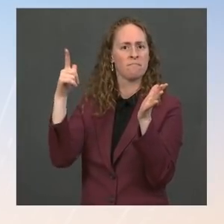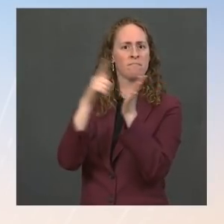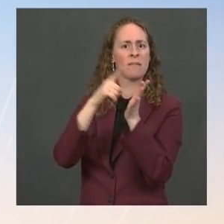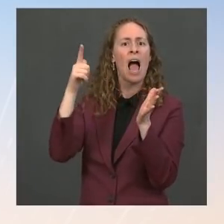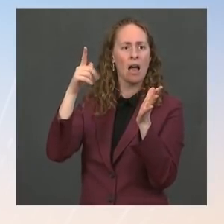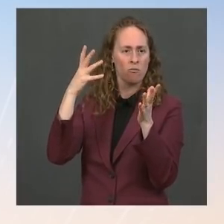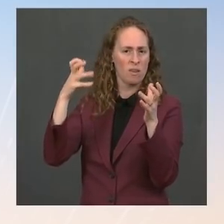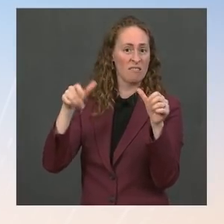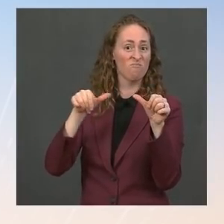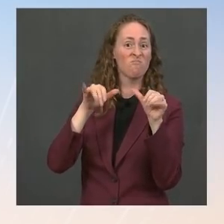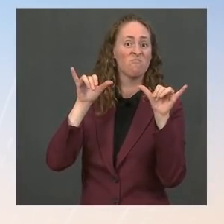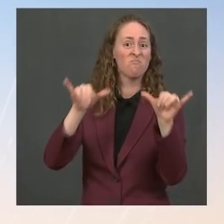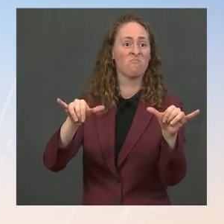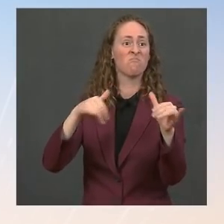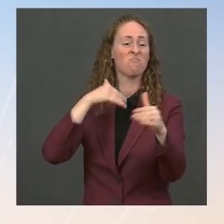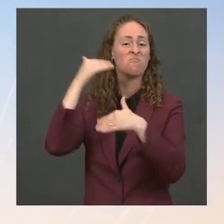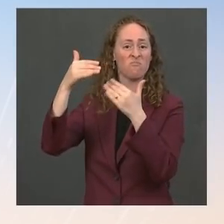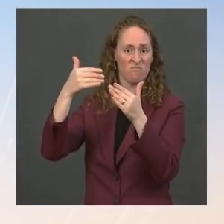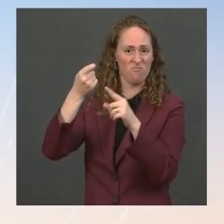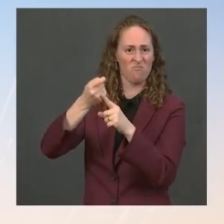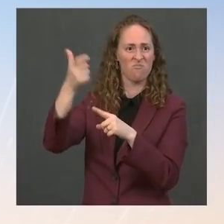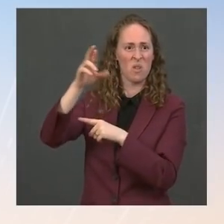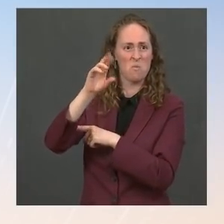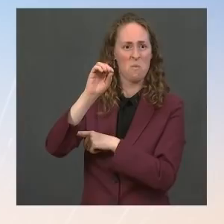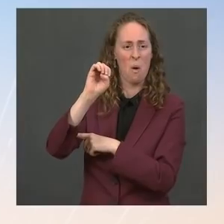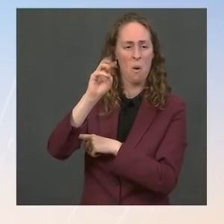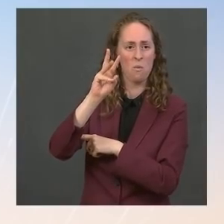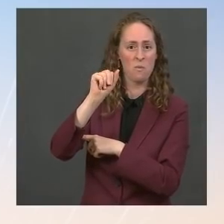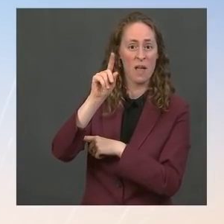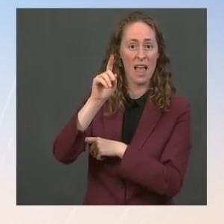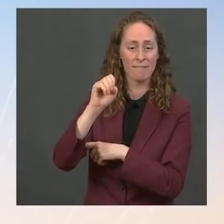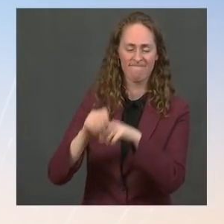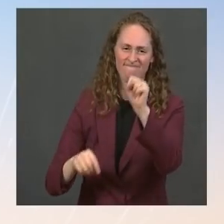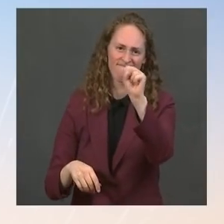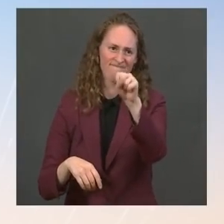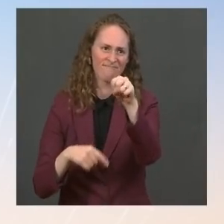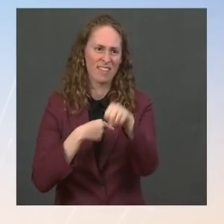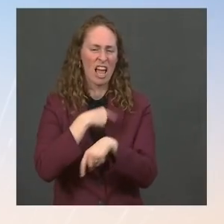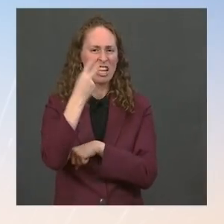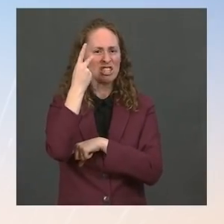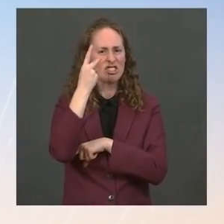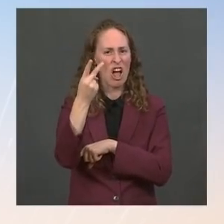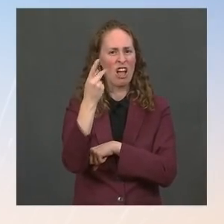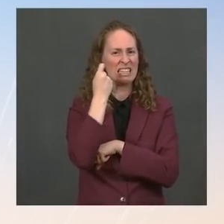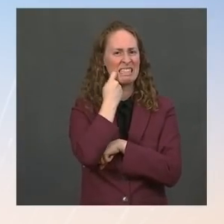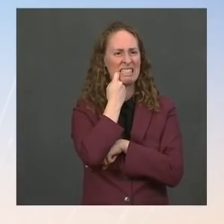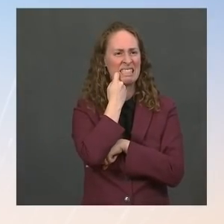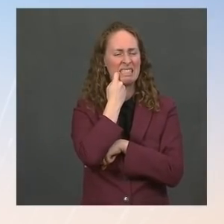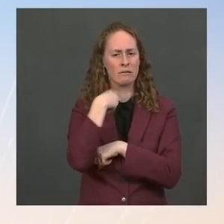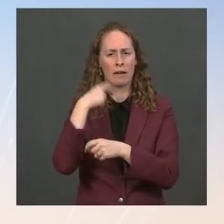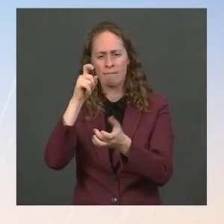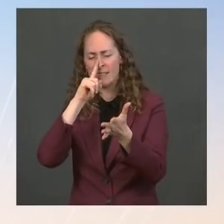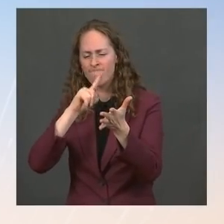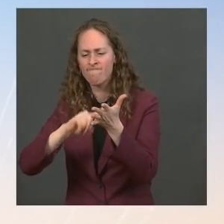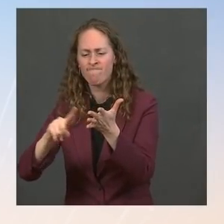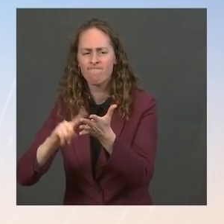before I came out, and I'm sure we can venture to get you a more substantive reaction to that. I think you're all familiar with what the position